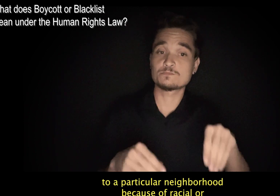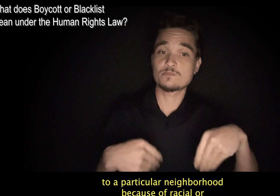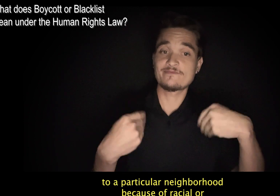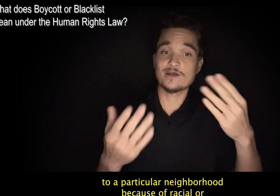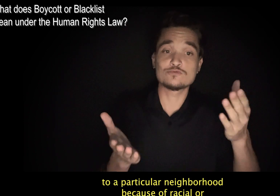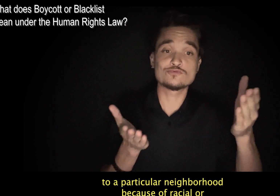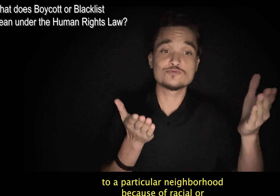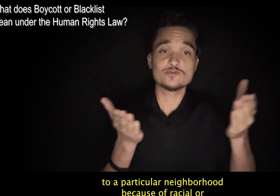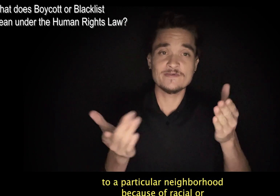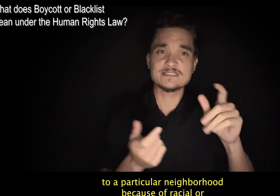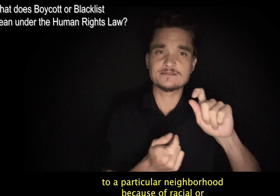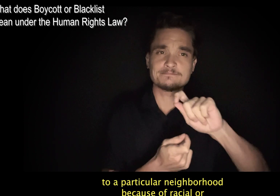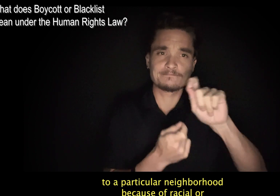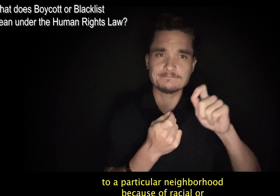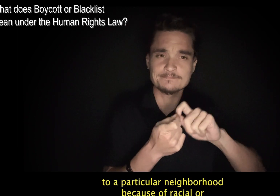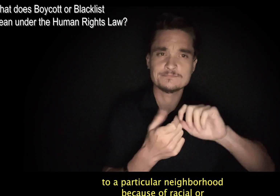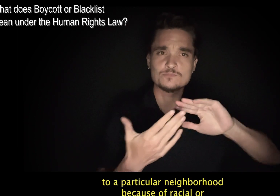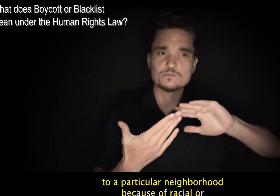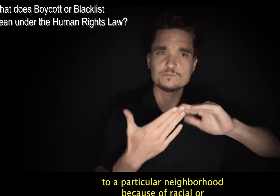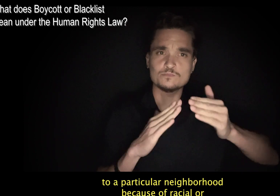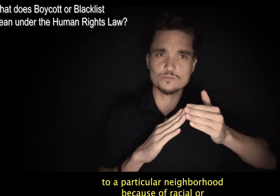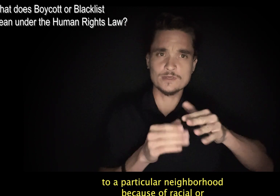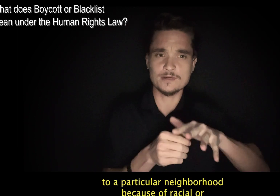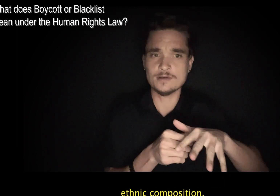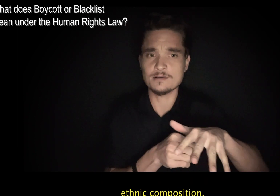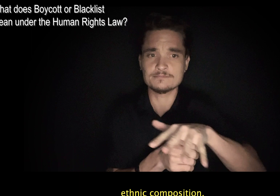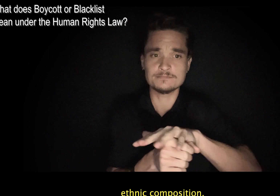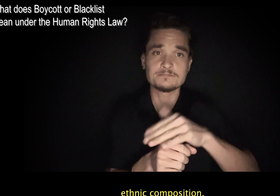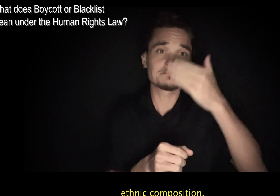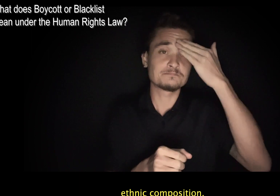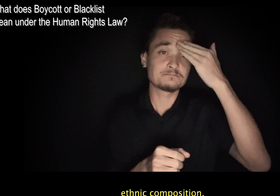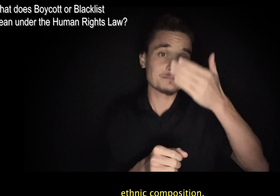to a particular neighborhood because of racial or ethnic composition.